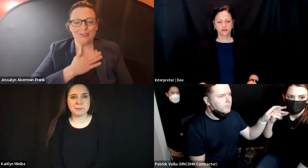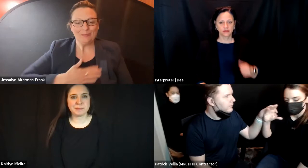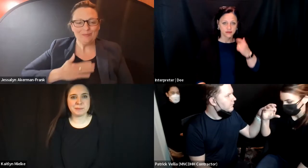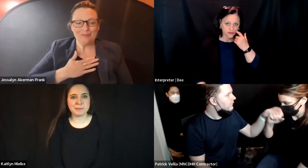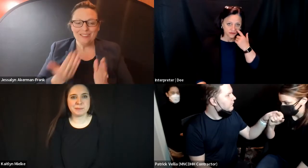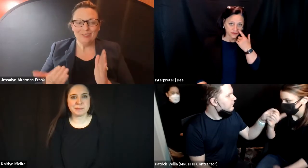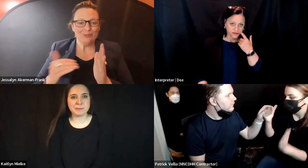I also see Patrick's hand is up.